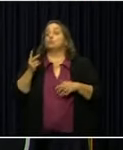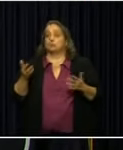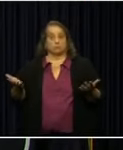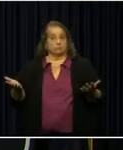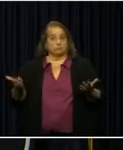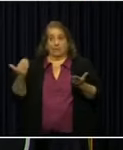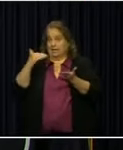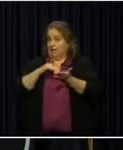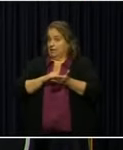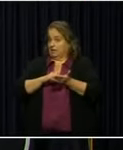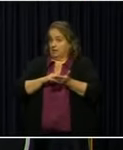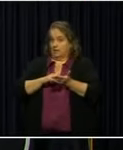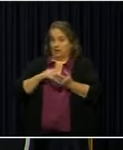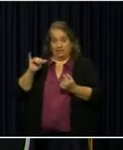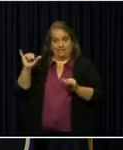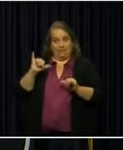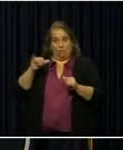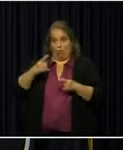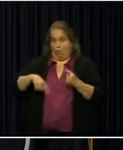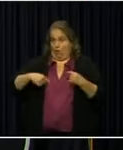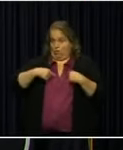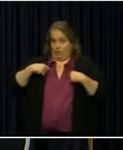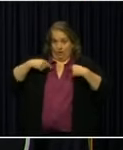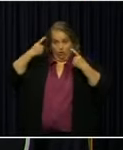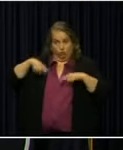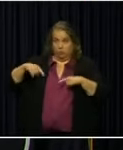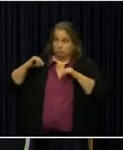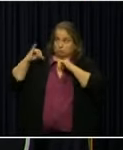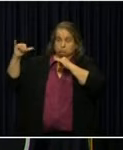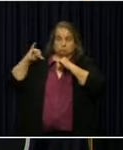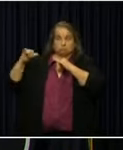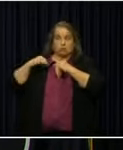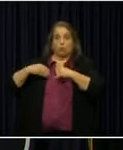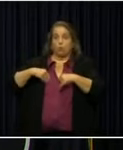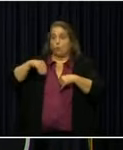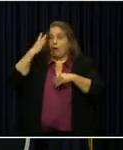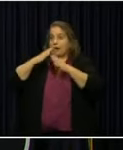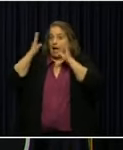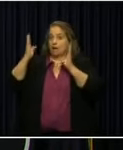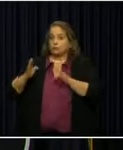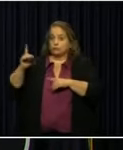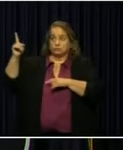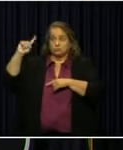THAT ARE HELPING US. WHERE WE ARE TODAY VERSUS WHERE WE WERE THREE WEEKS AGO IS